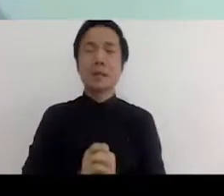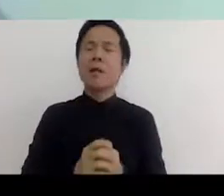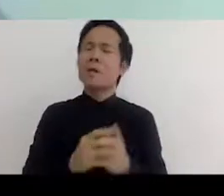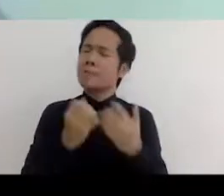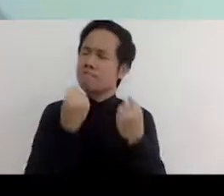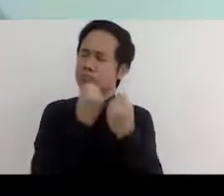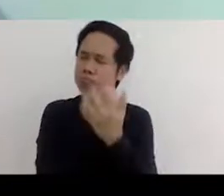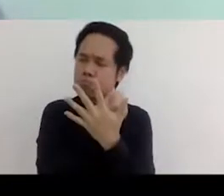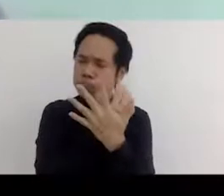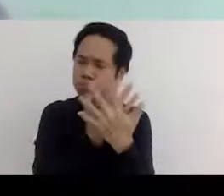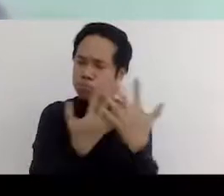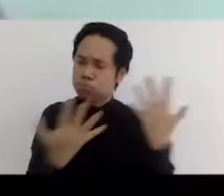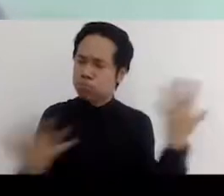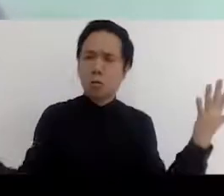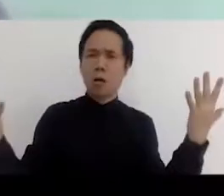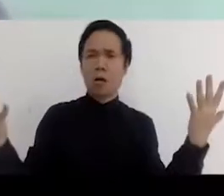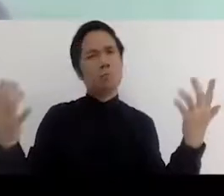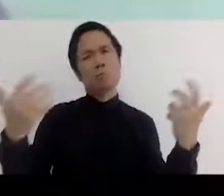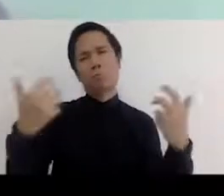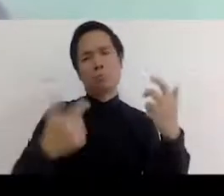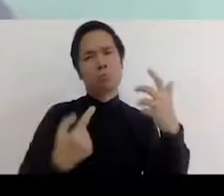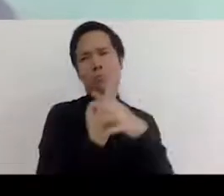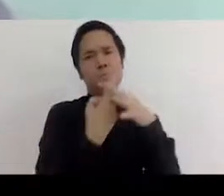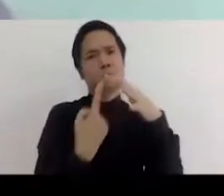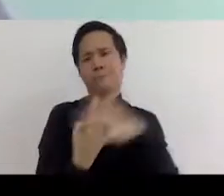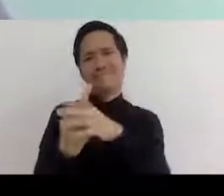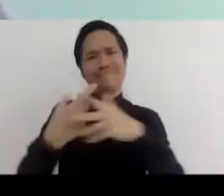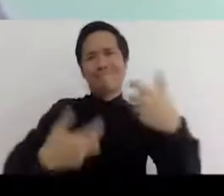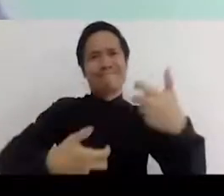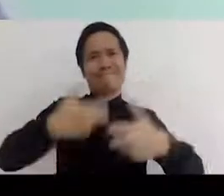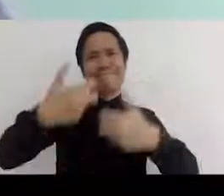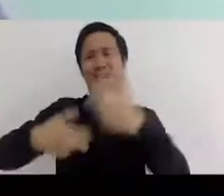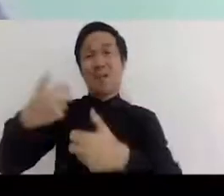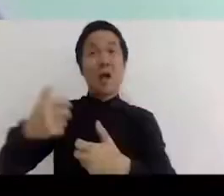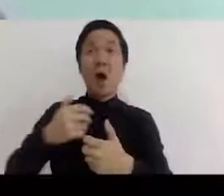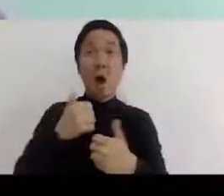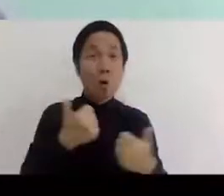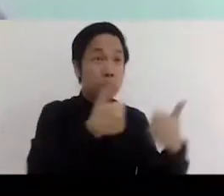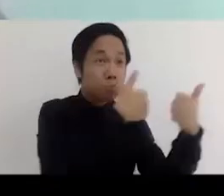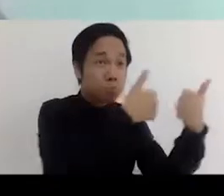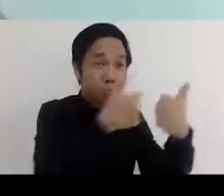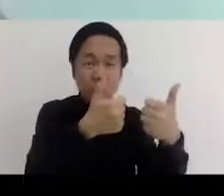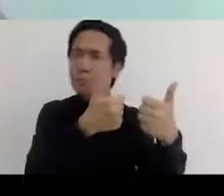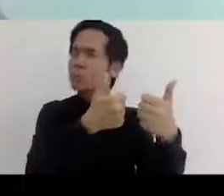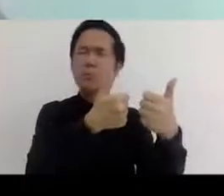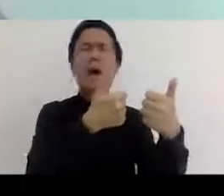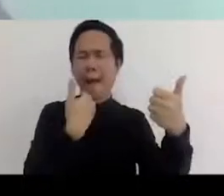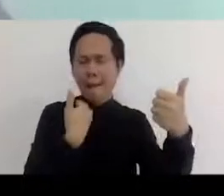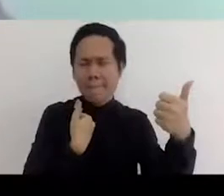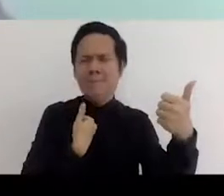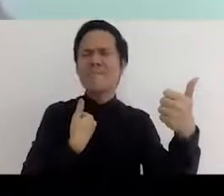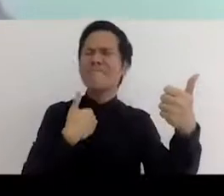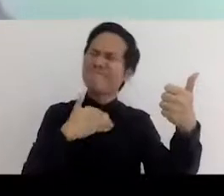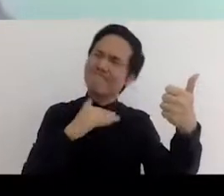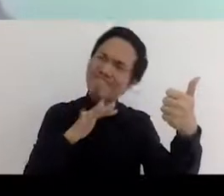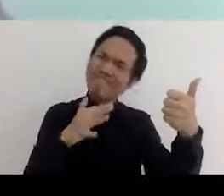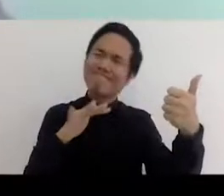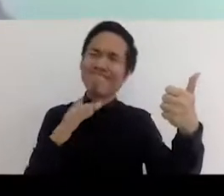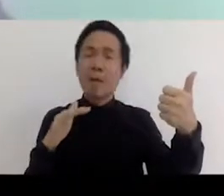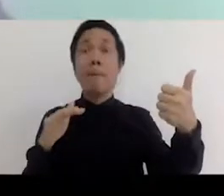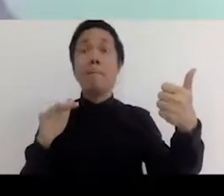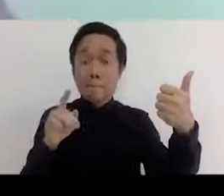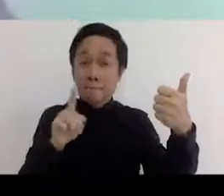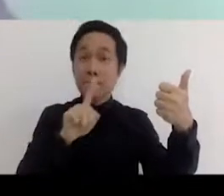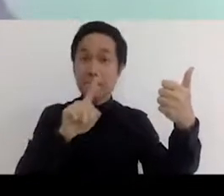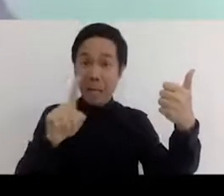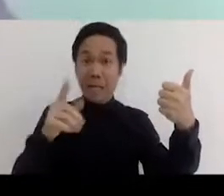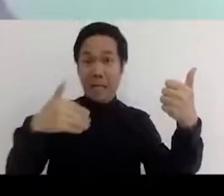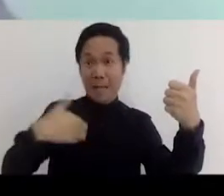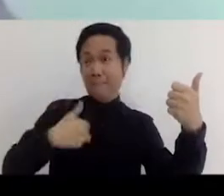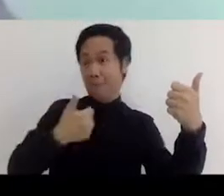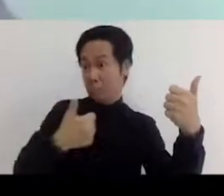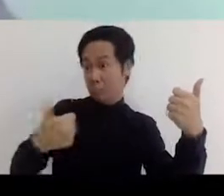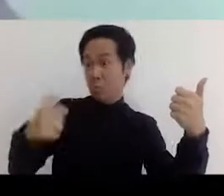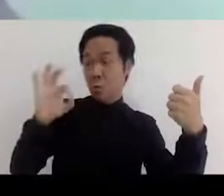And let us really learn from those and strengthen the enabling factors and let us be better prepared for anything like that in the future.